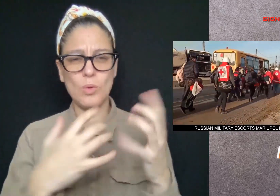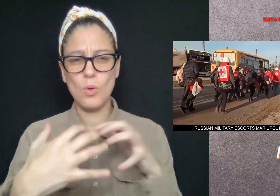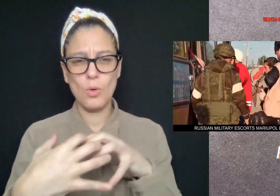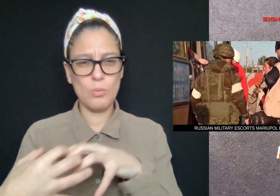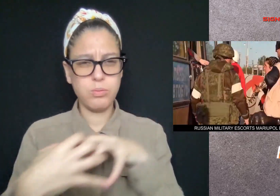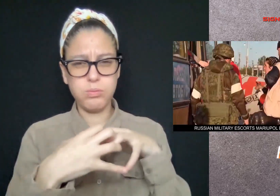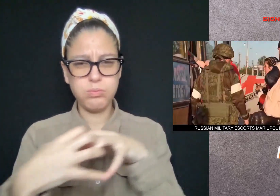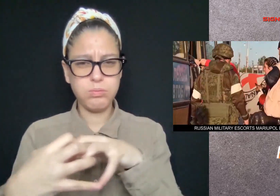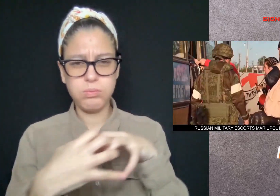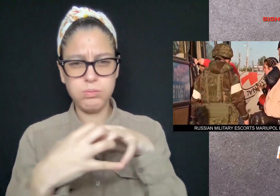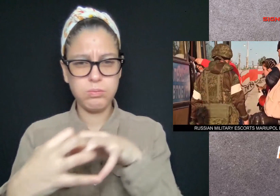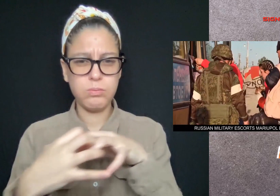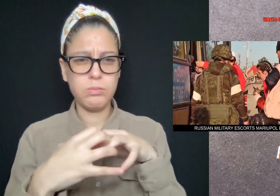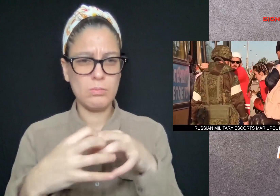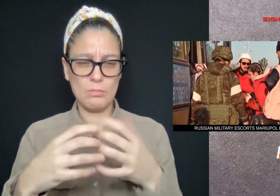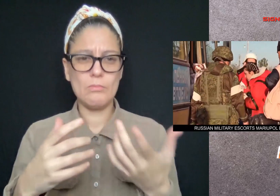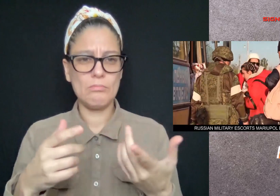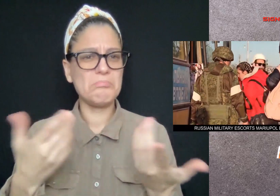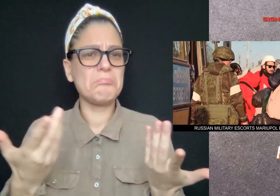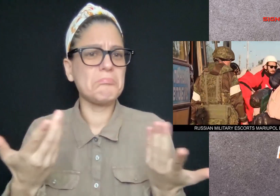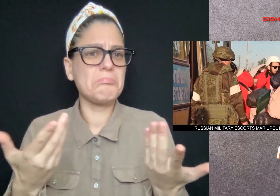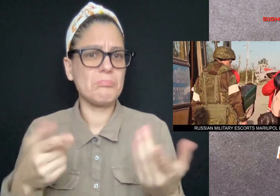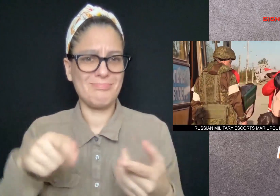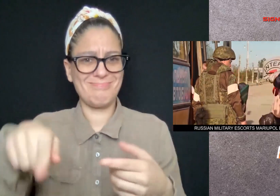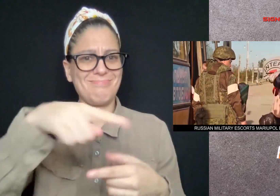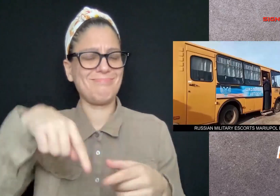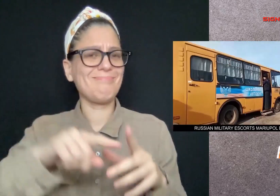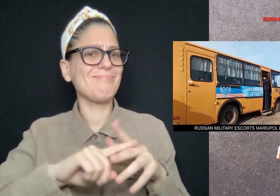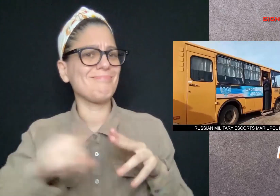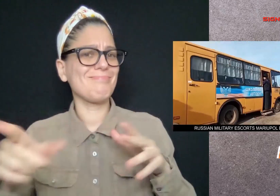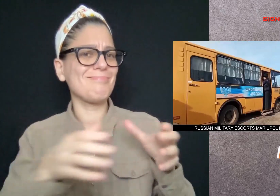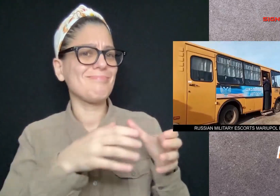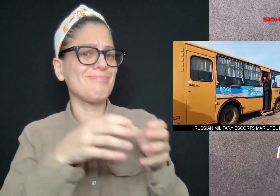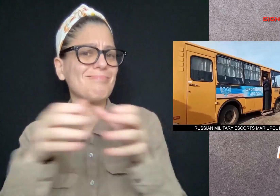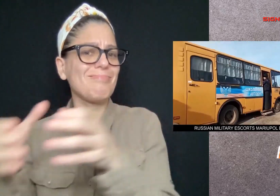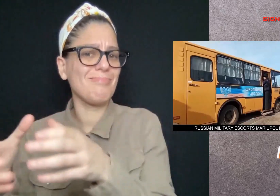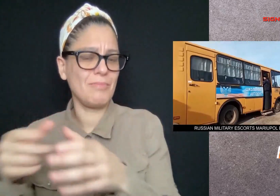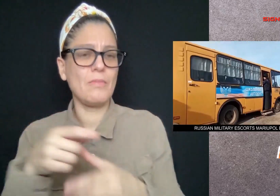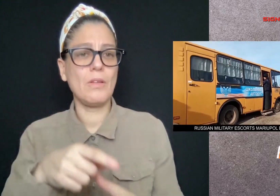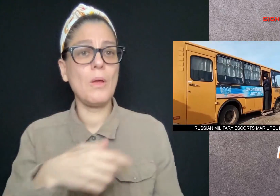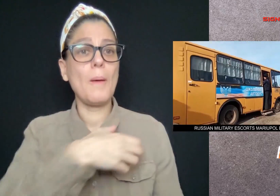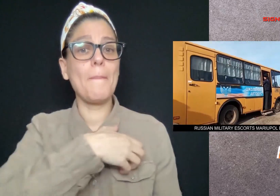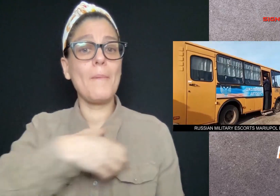Ukrainian officials say there are conflicting reports about the evacuations